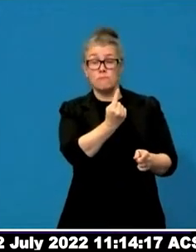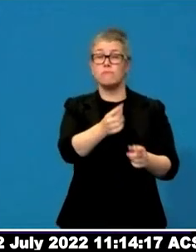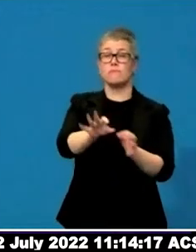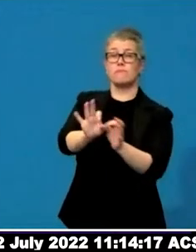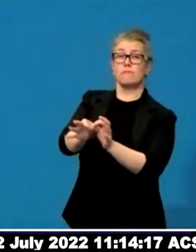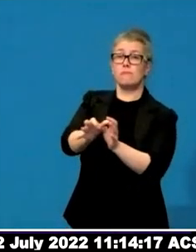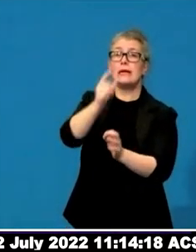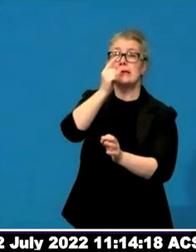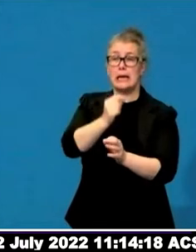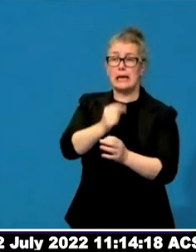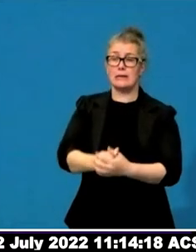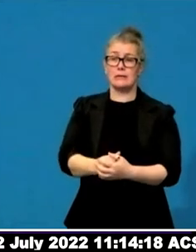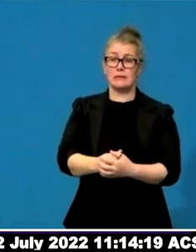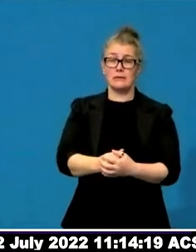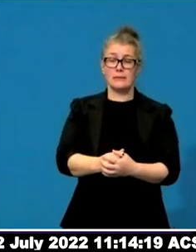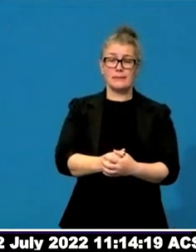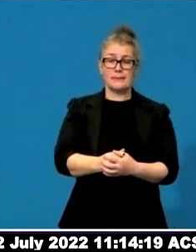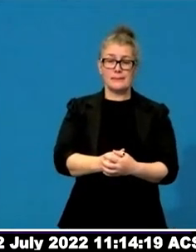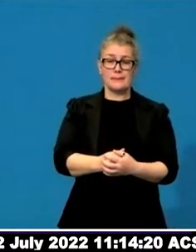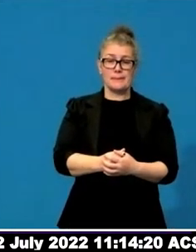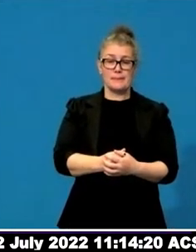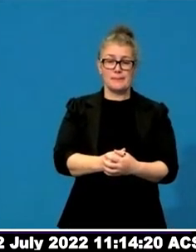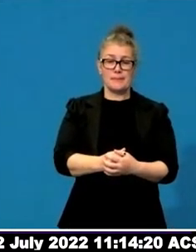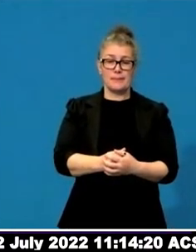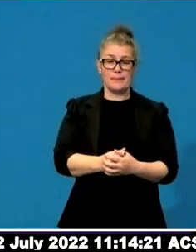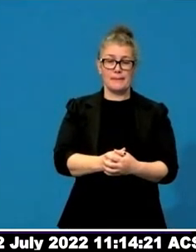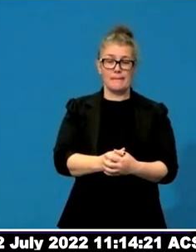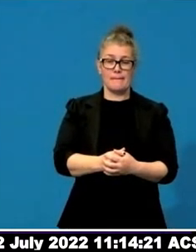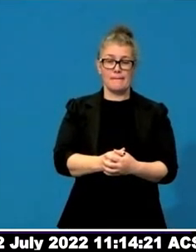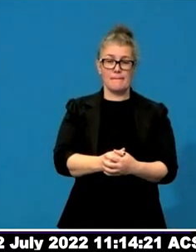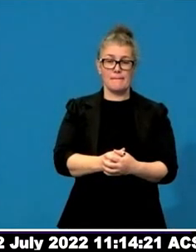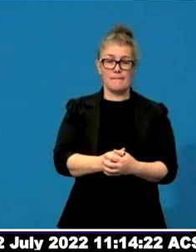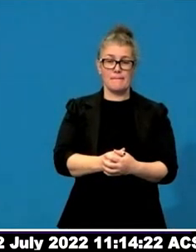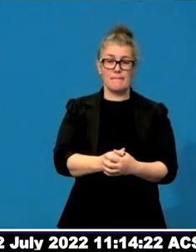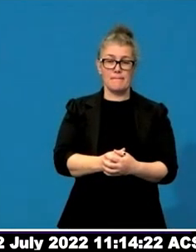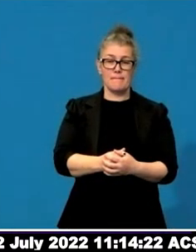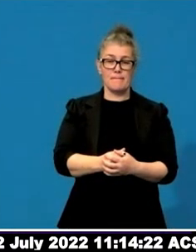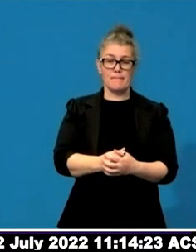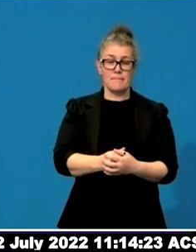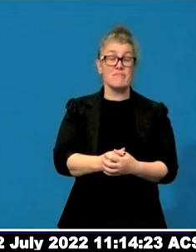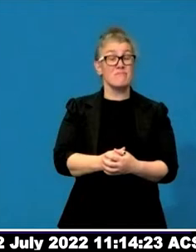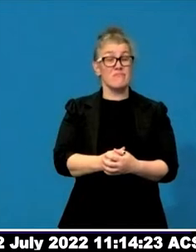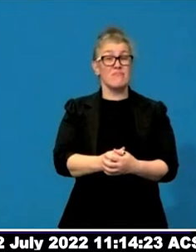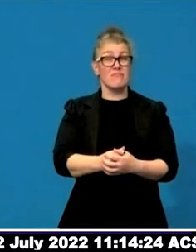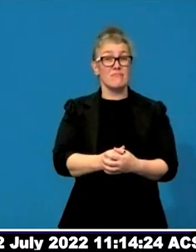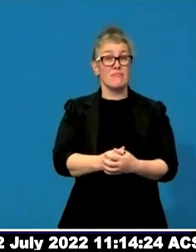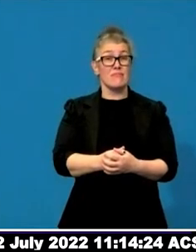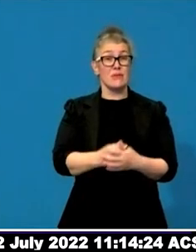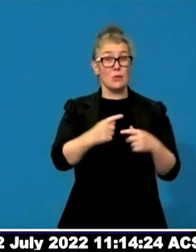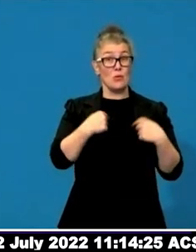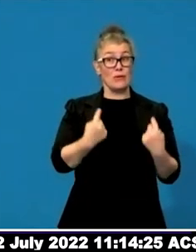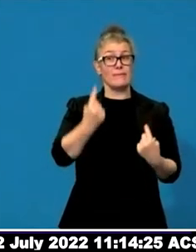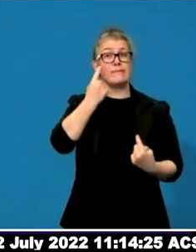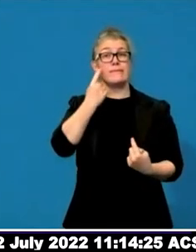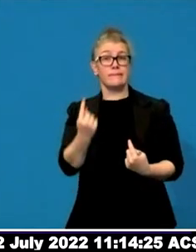You know, we have seen the level of interaction of people